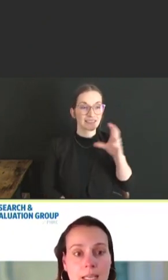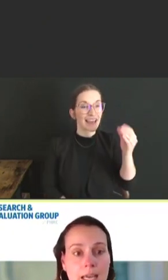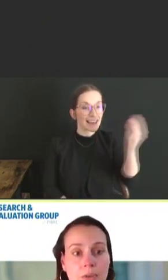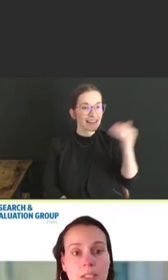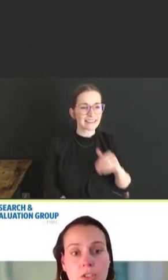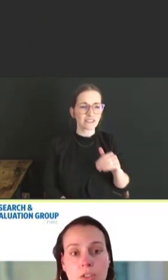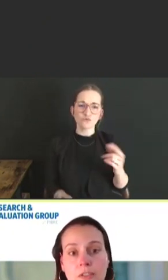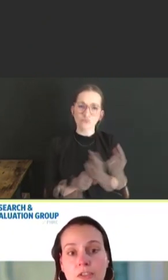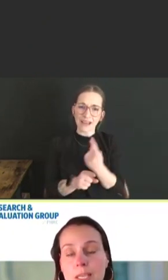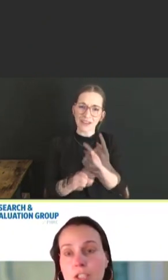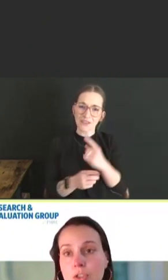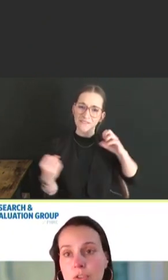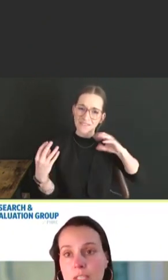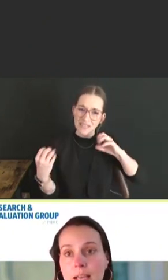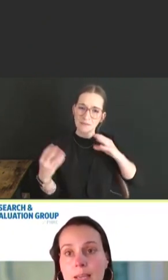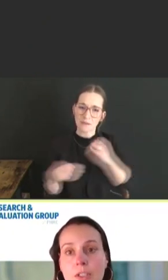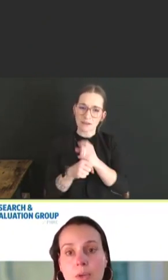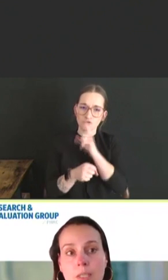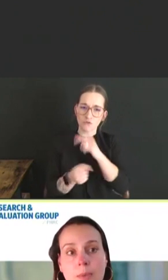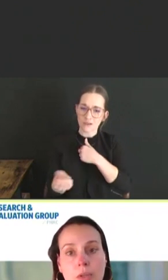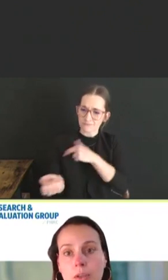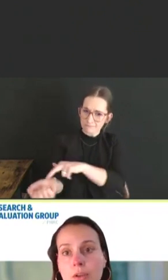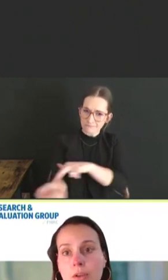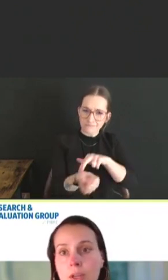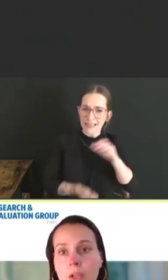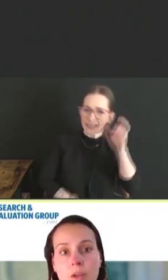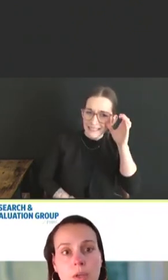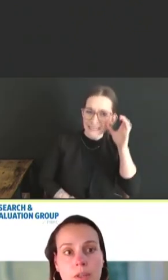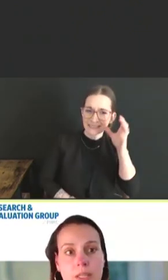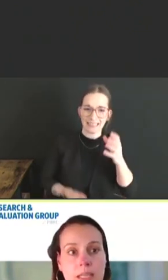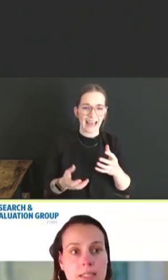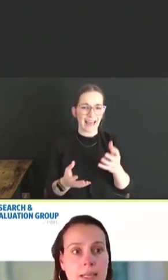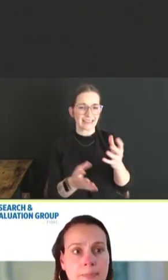and gathering additional information over time is going to be critical. Go to the next slide.